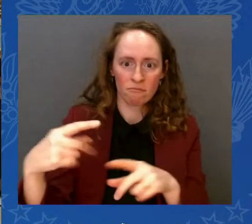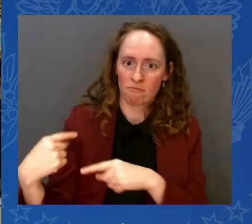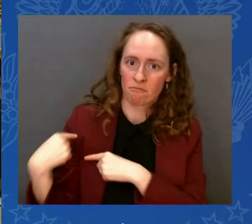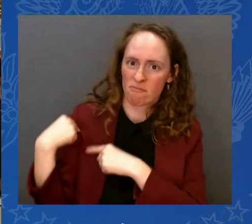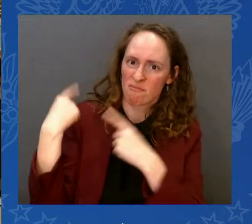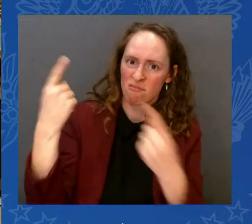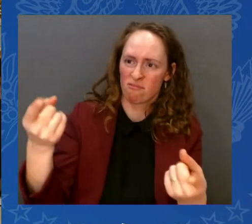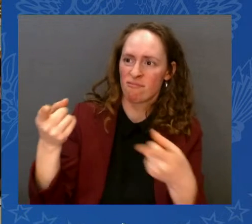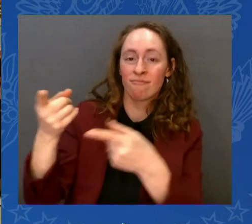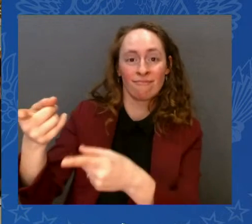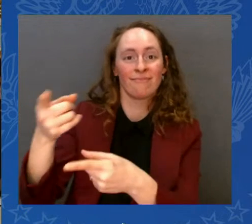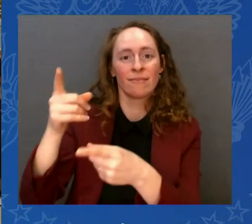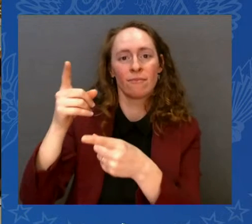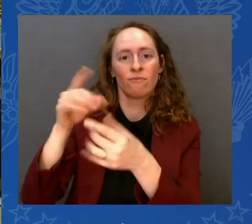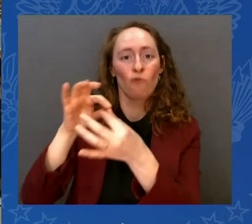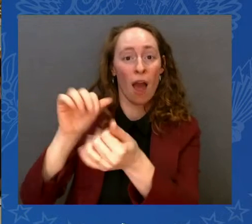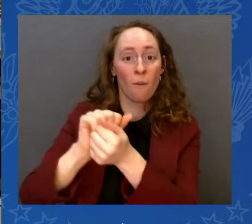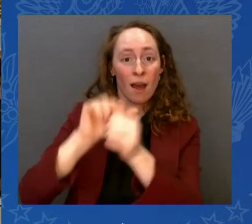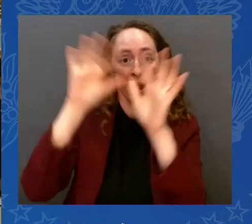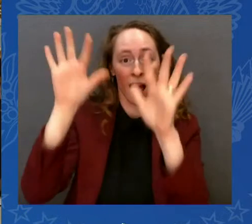overall we're probably looking at about $1 trillion